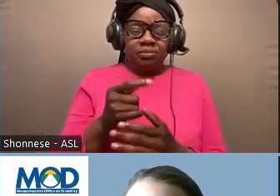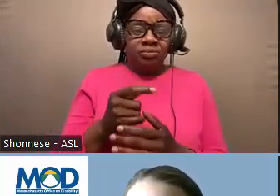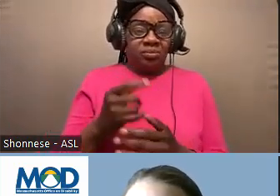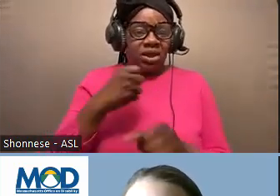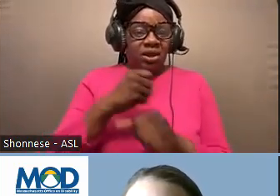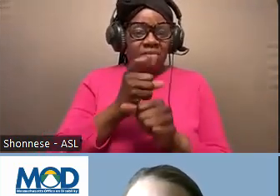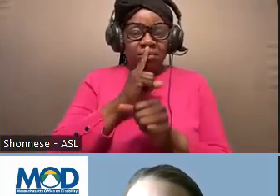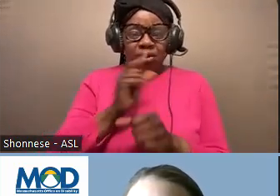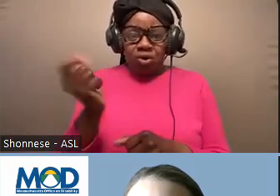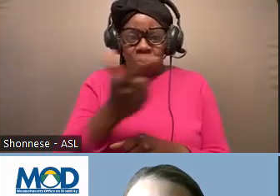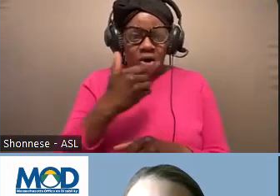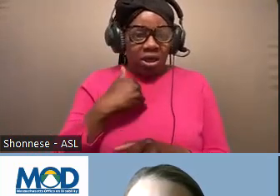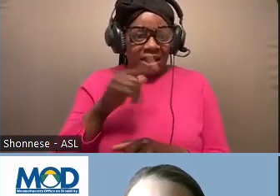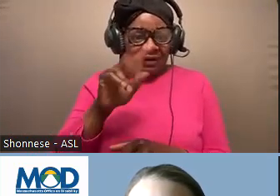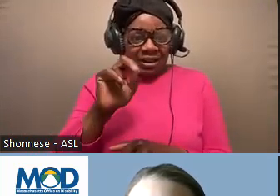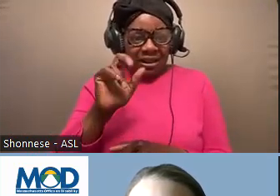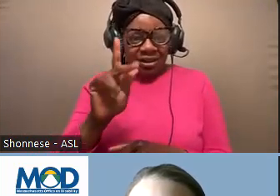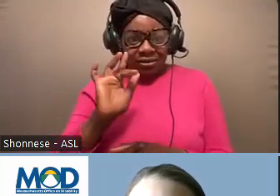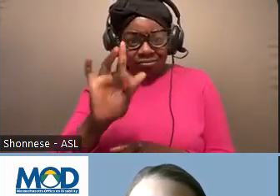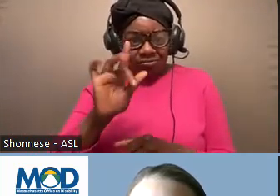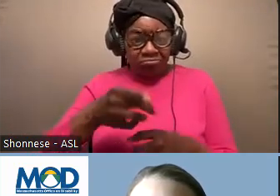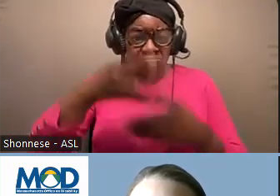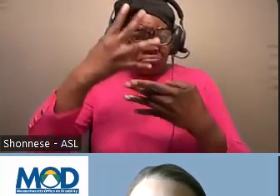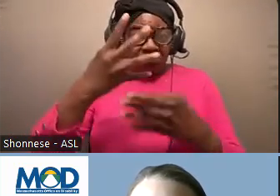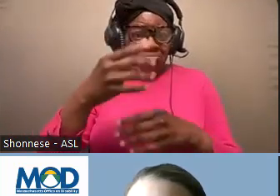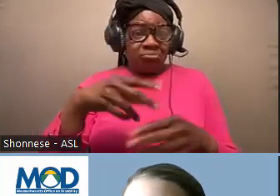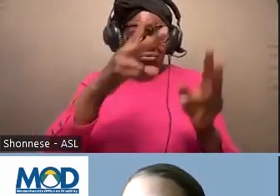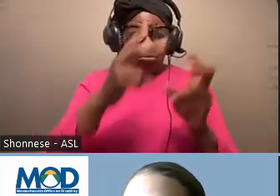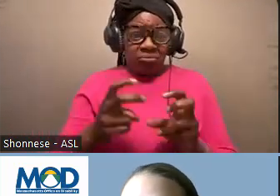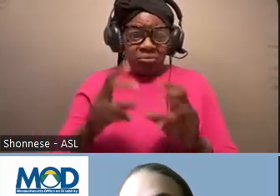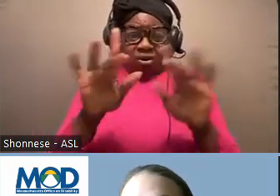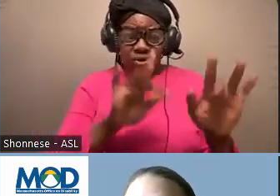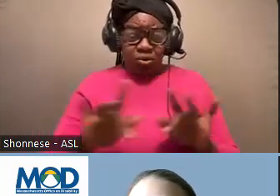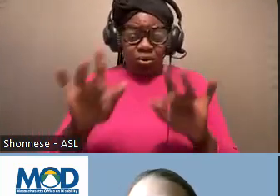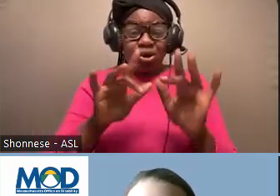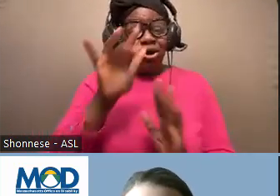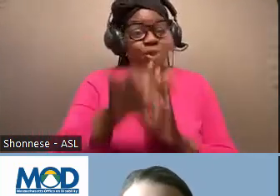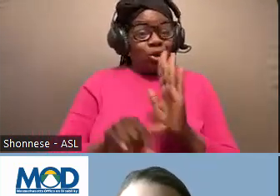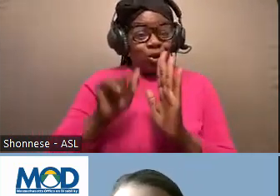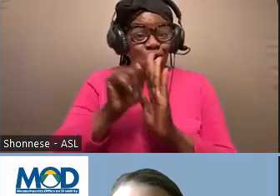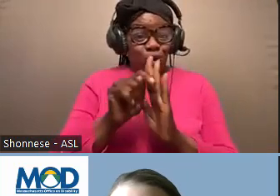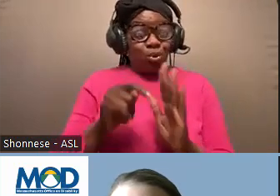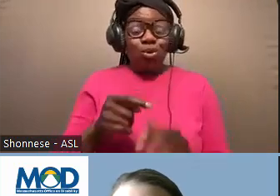have the link to that afterwards. But our YouTube page is great. If you haven't checked it out yet,